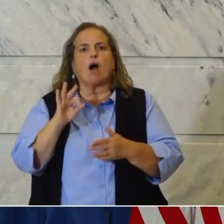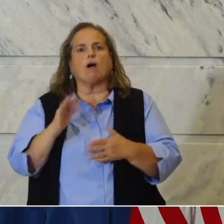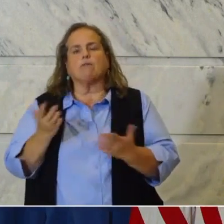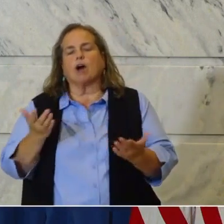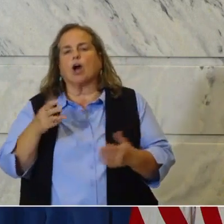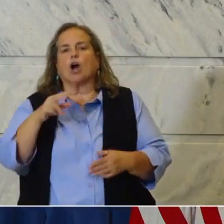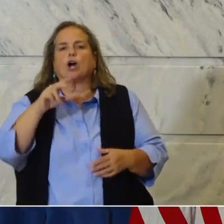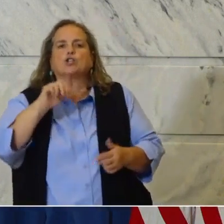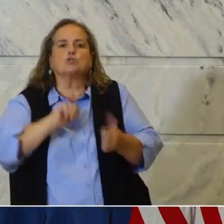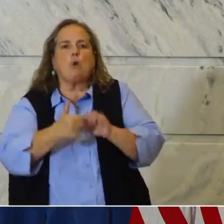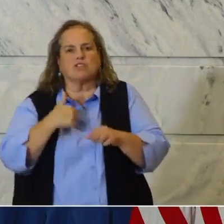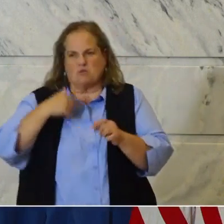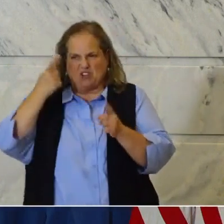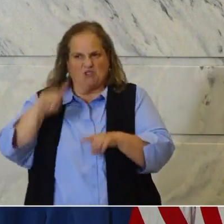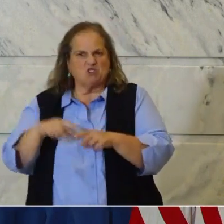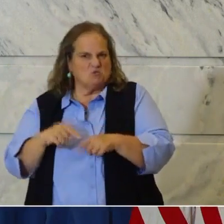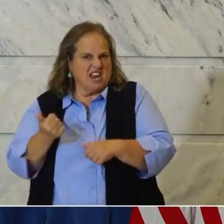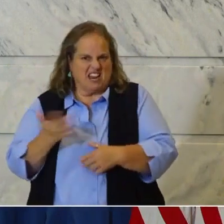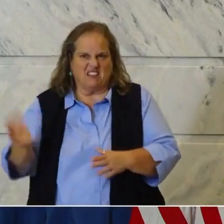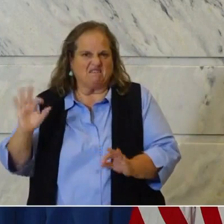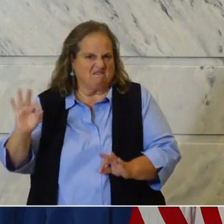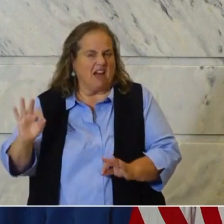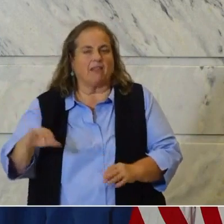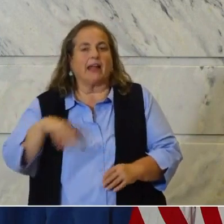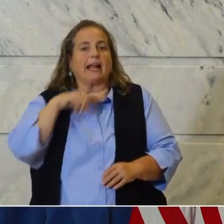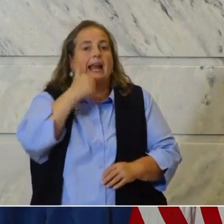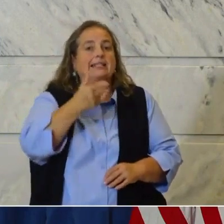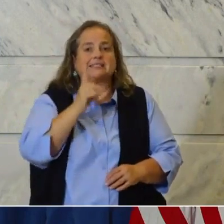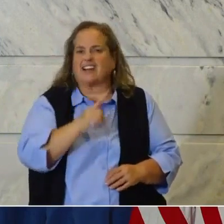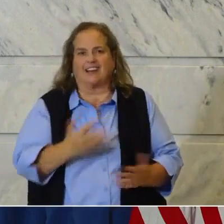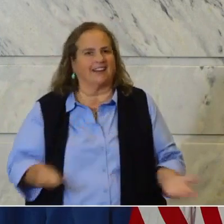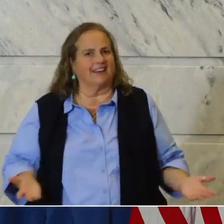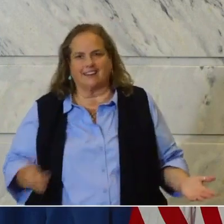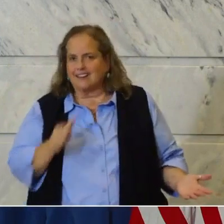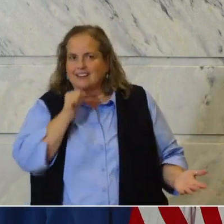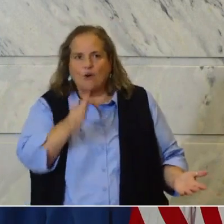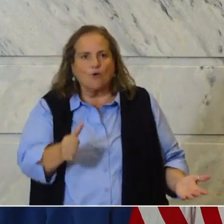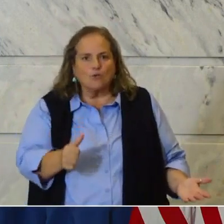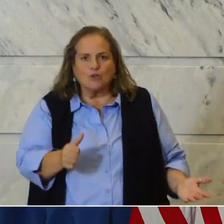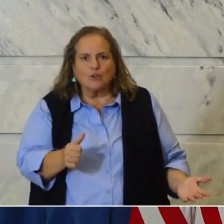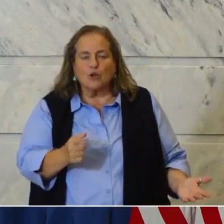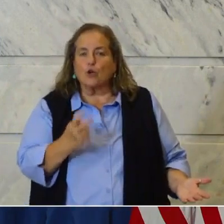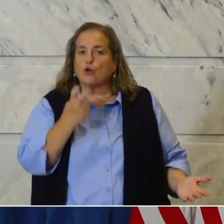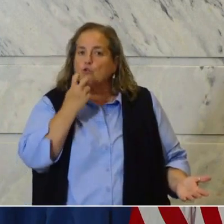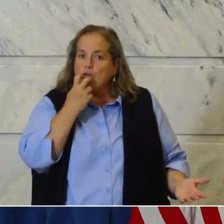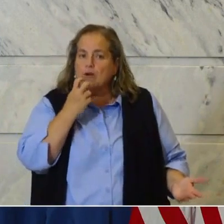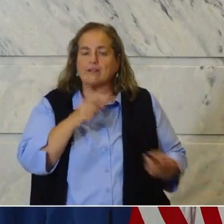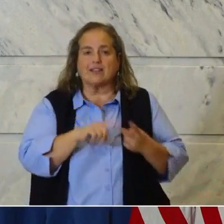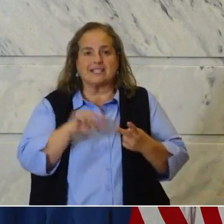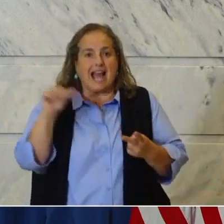then the next day weren't doing them. This is one where the referees, the athletic director's everybody else should be watching every single event